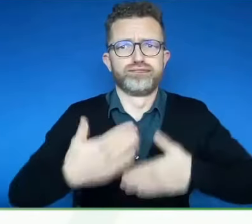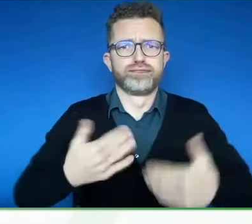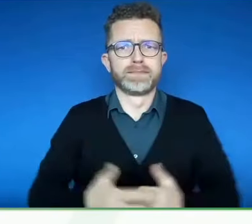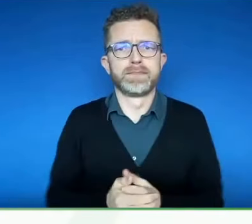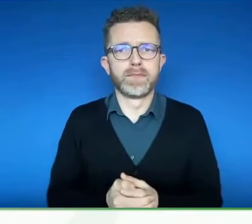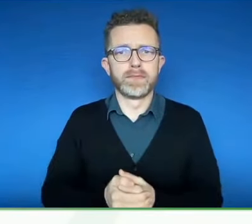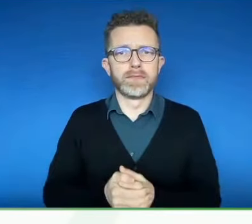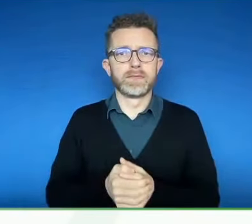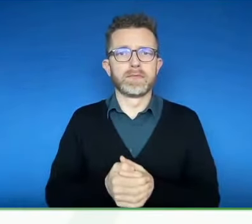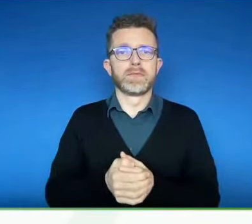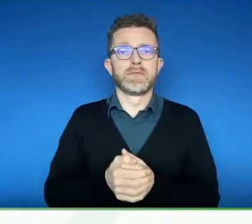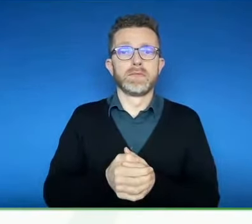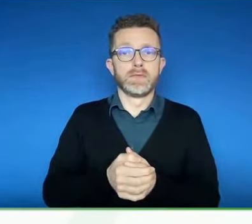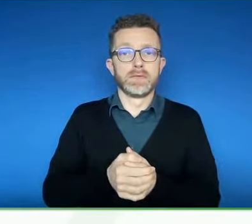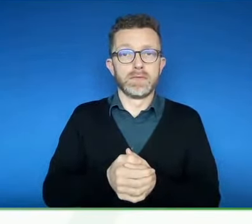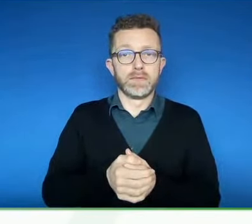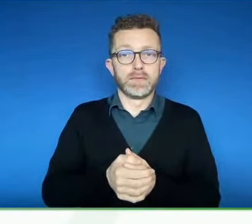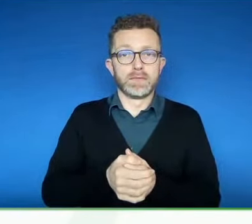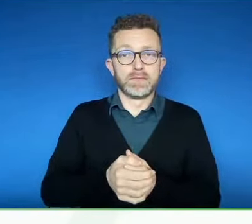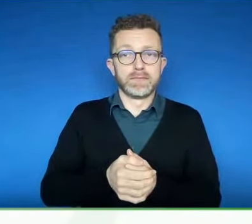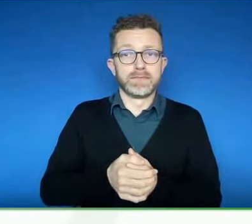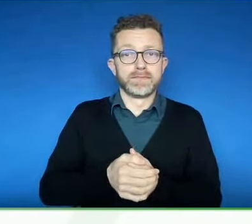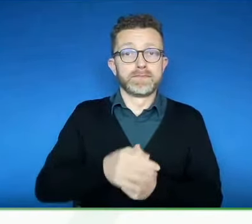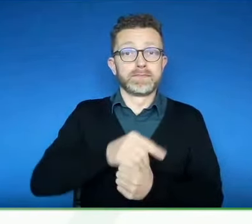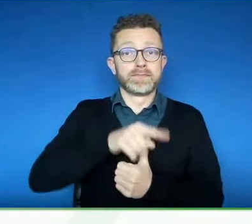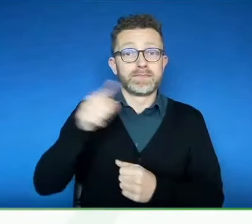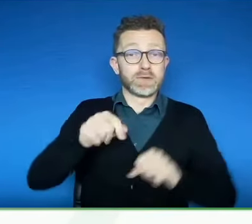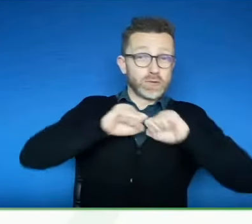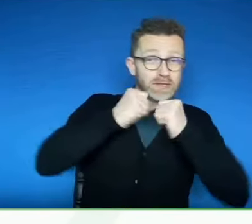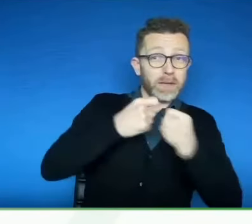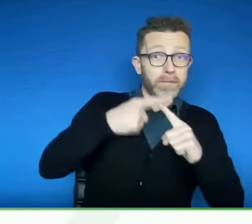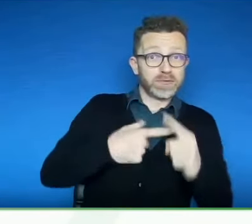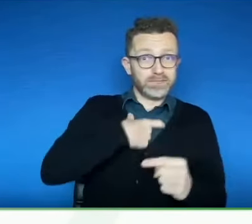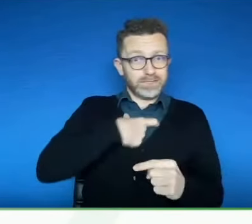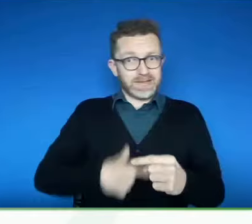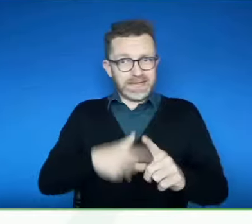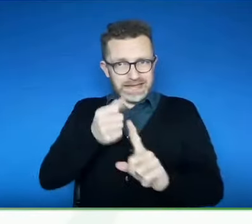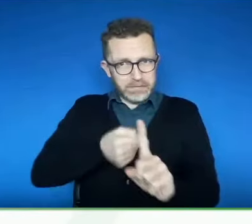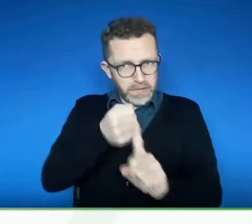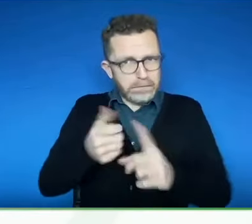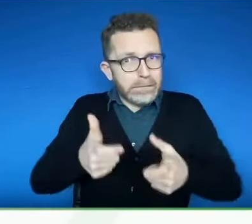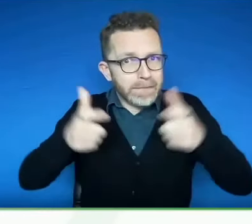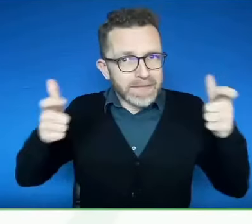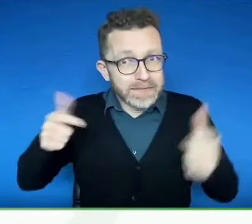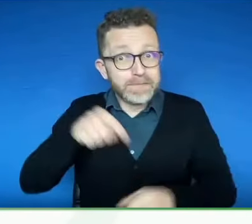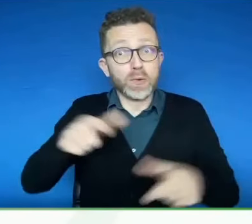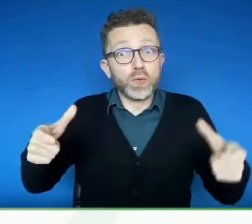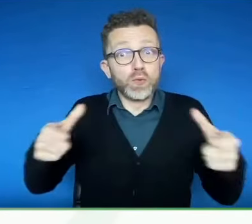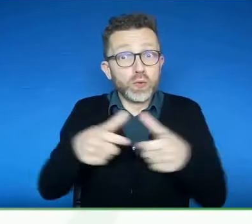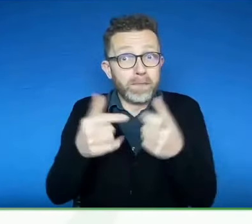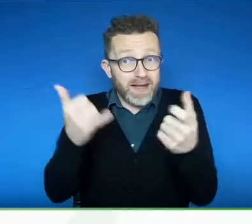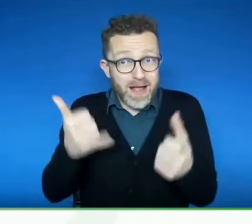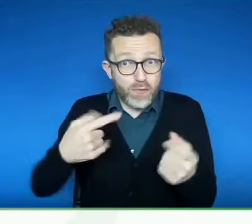Beckett has seen real practical influence on legislative processes as a result of their action.